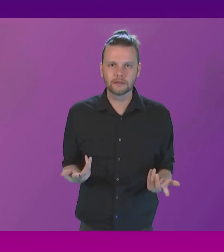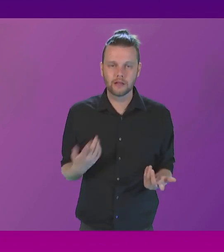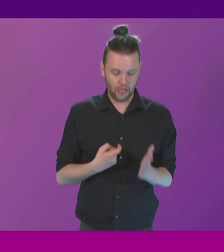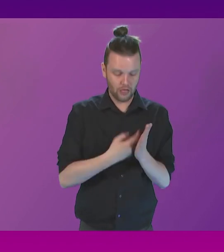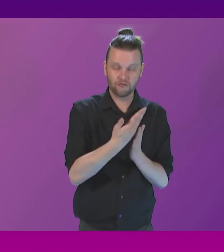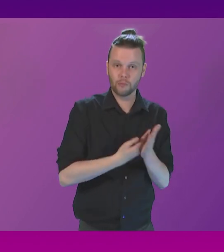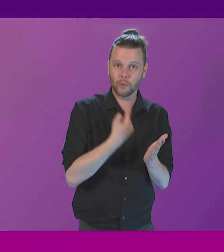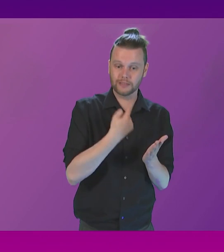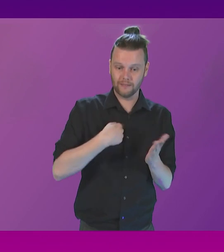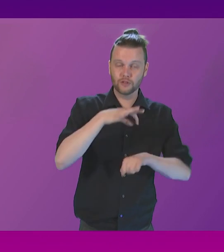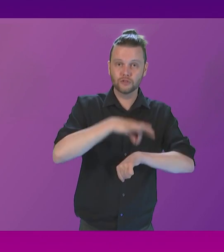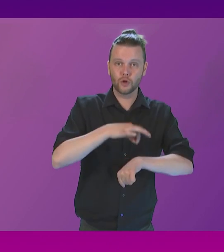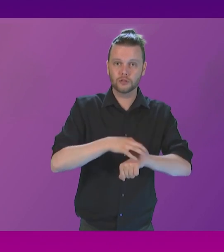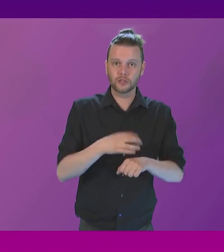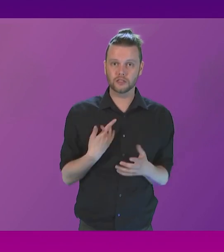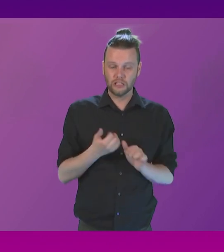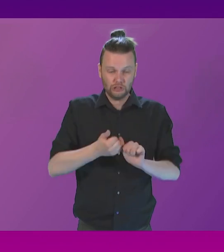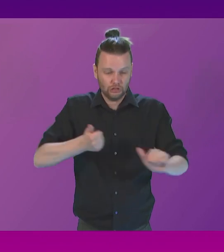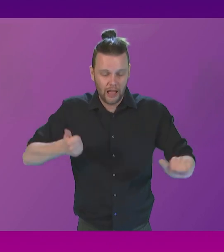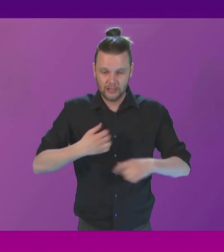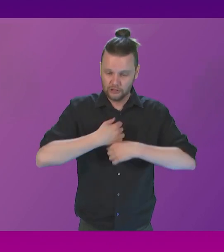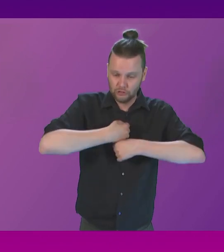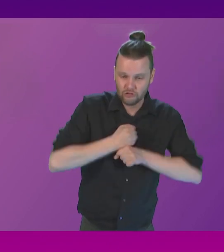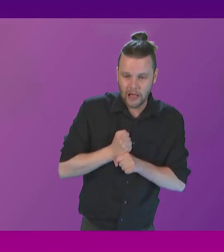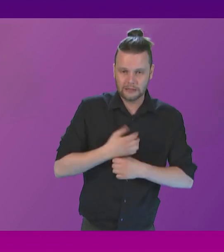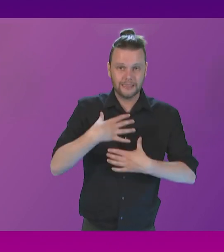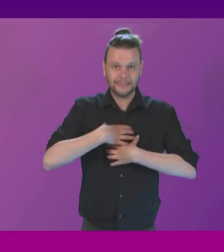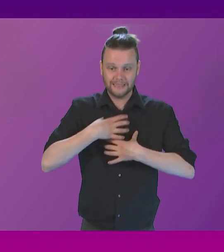doctors are stretched, stressed, and scared for their patients.”